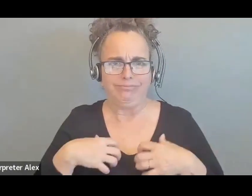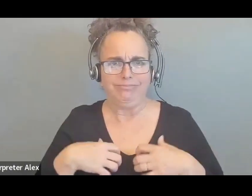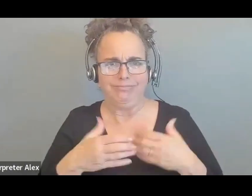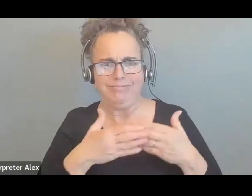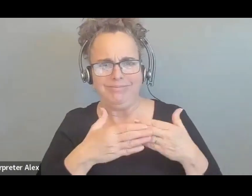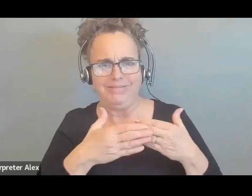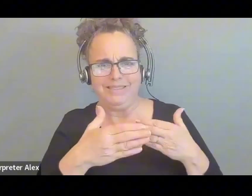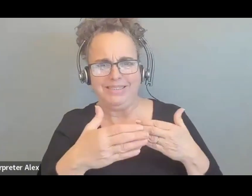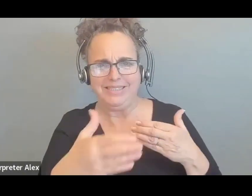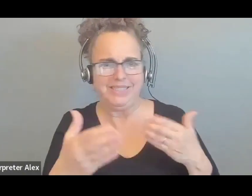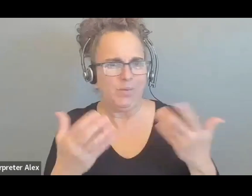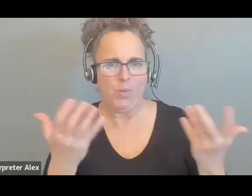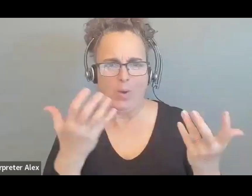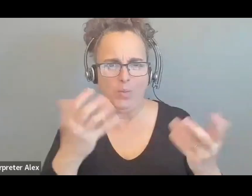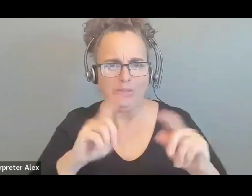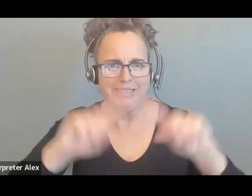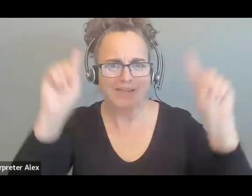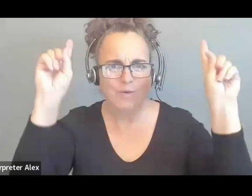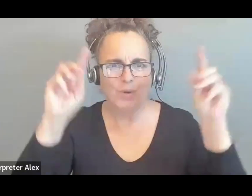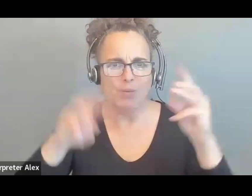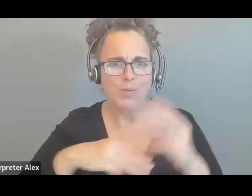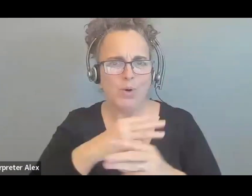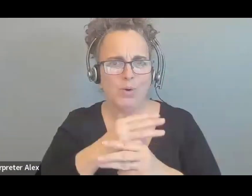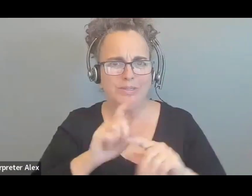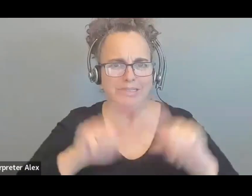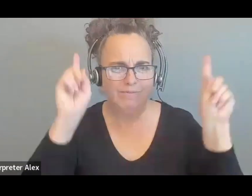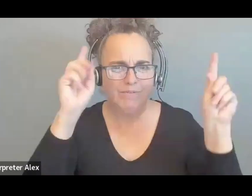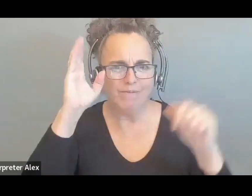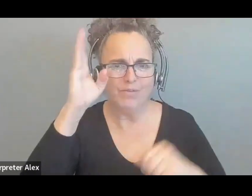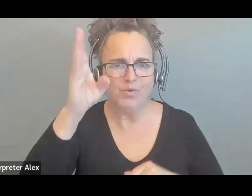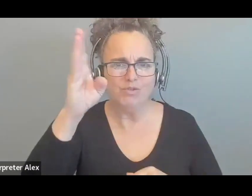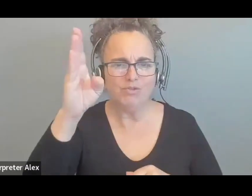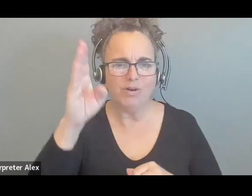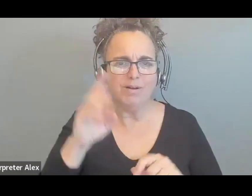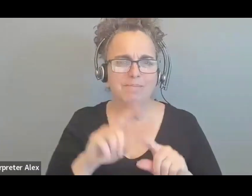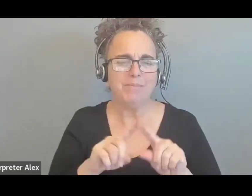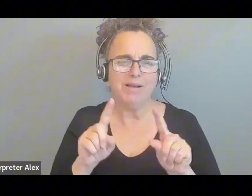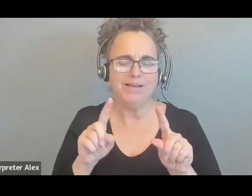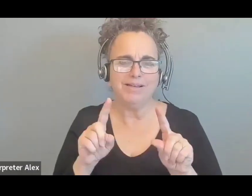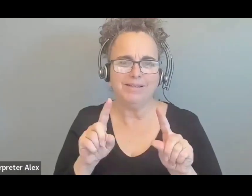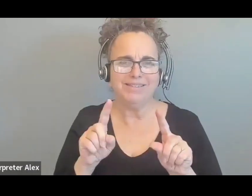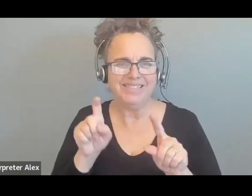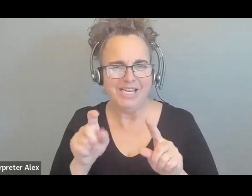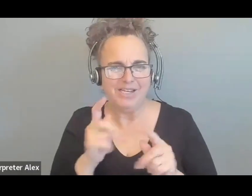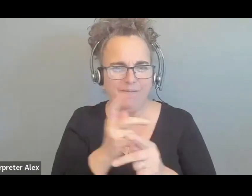of a potentially different future and the navigation to deal with